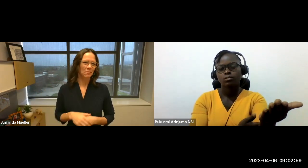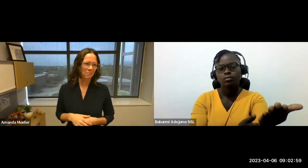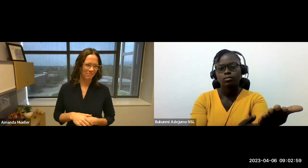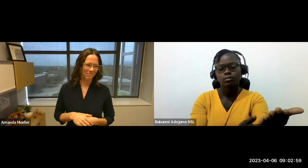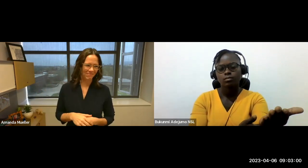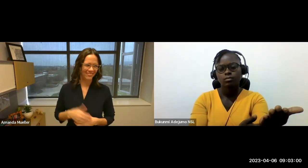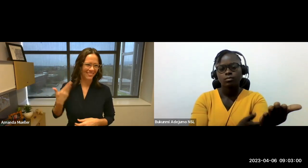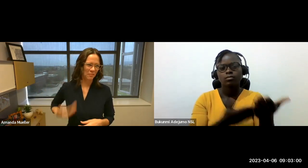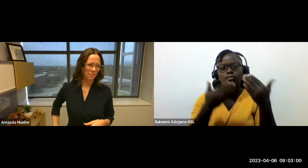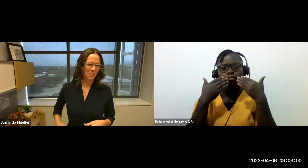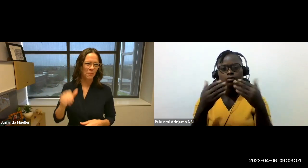Thank you so much for joining